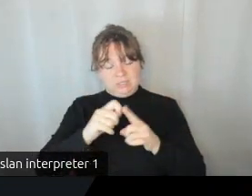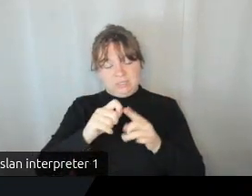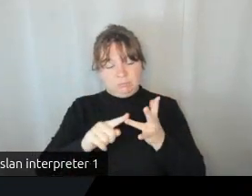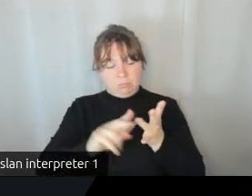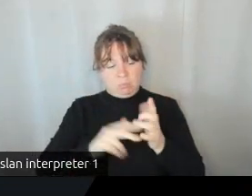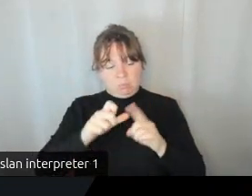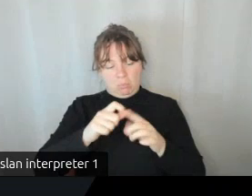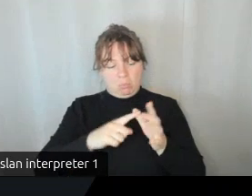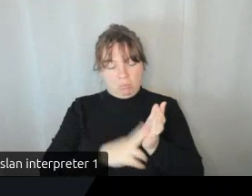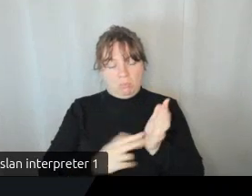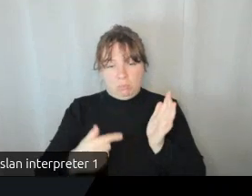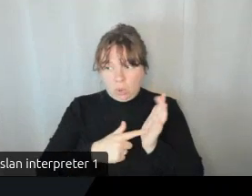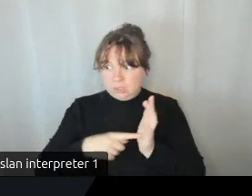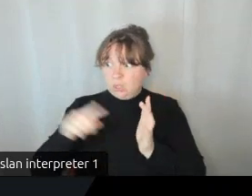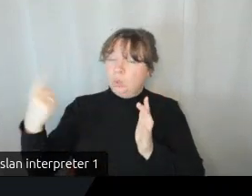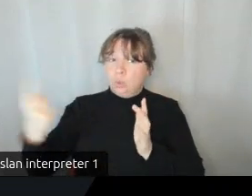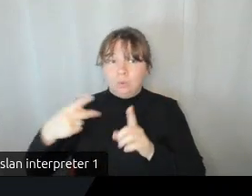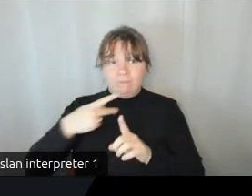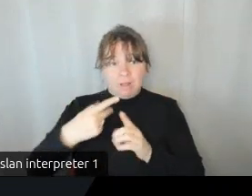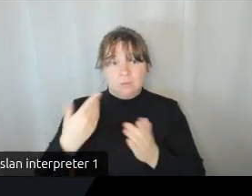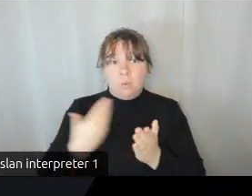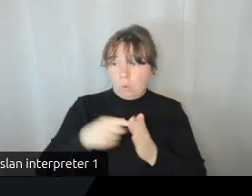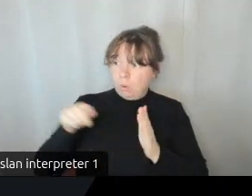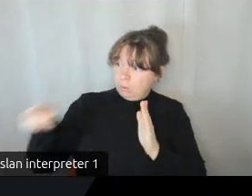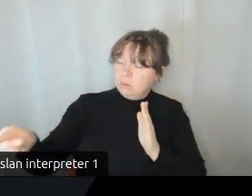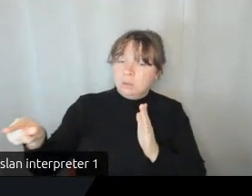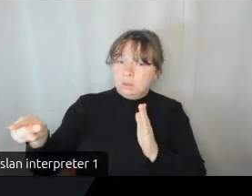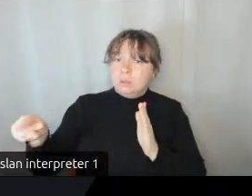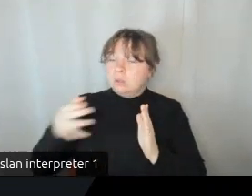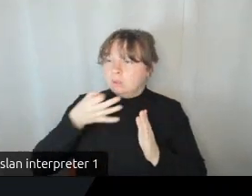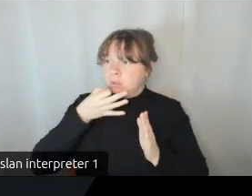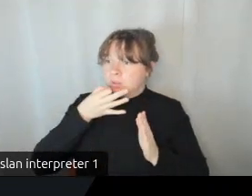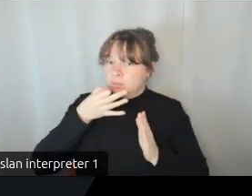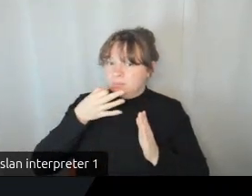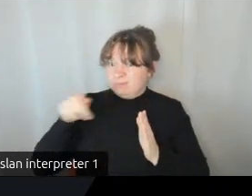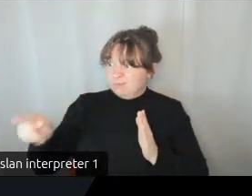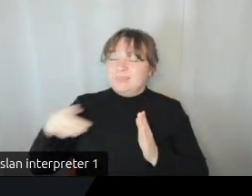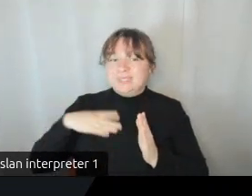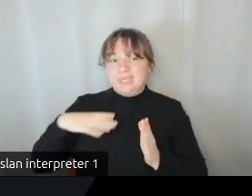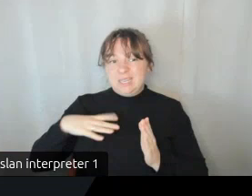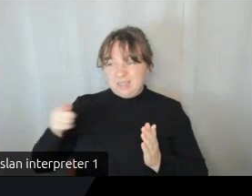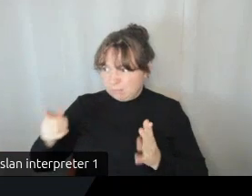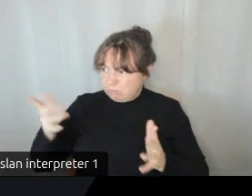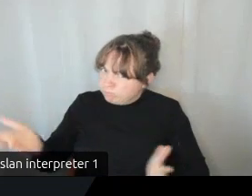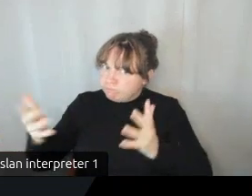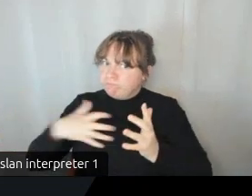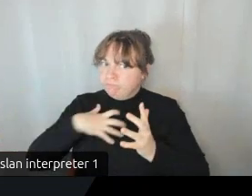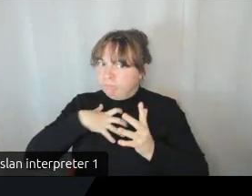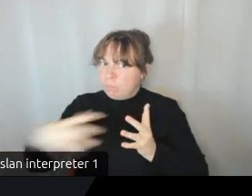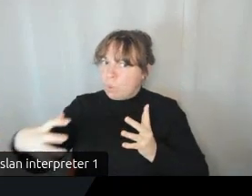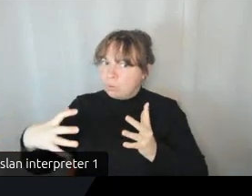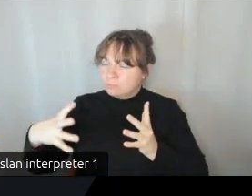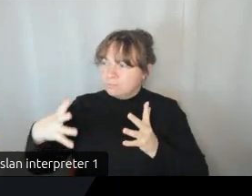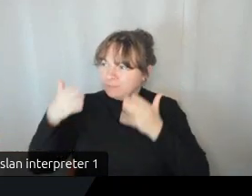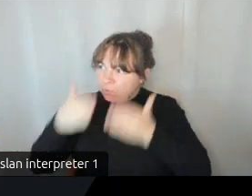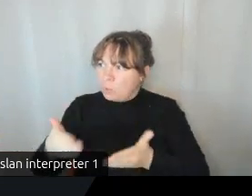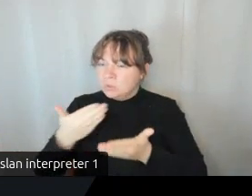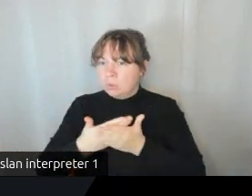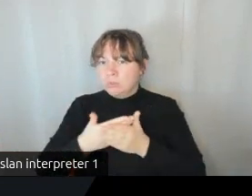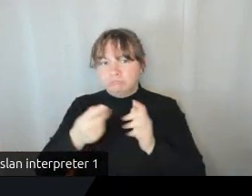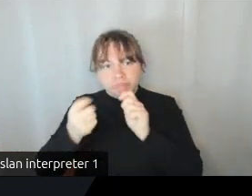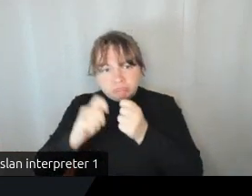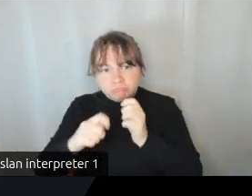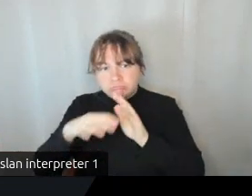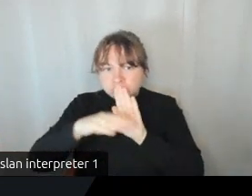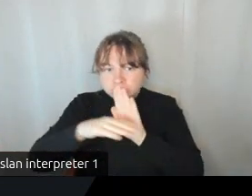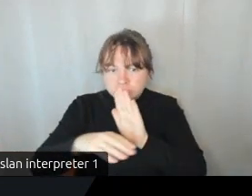considered their behaviour which resulted in the order being made in the first place.